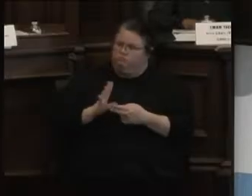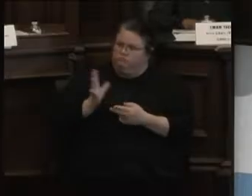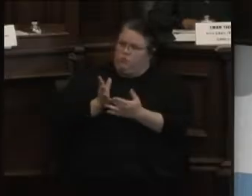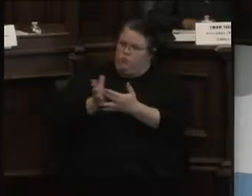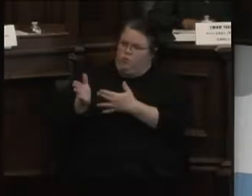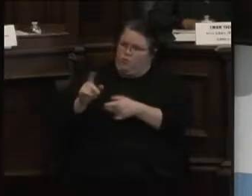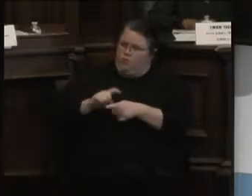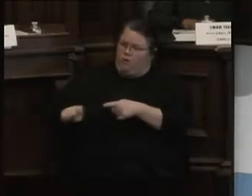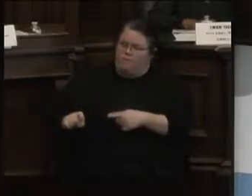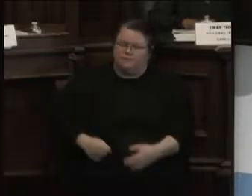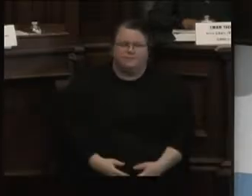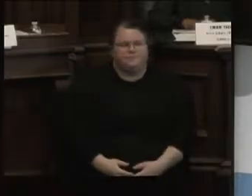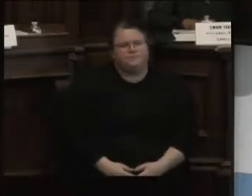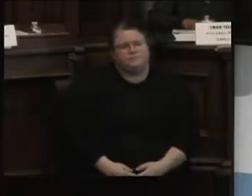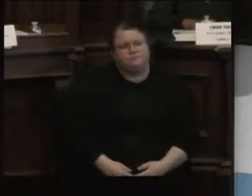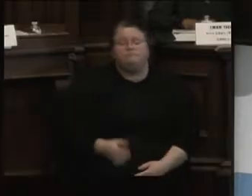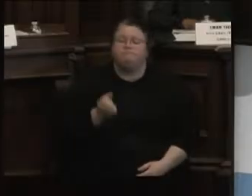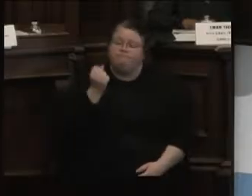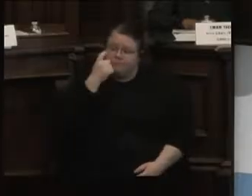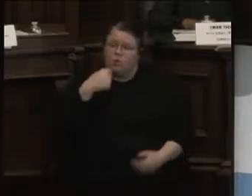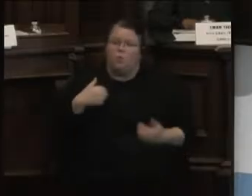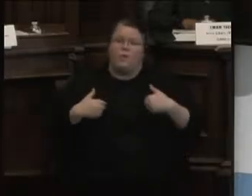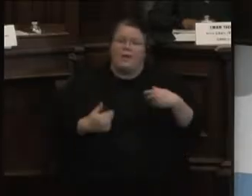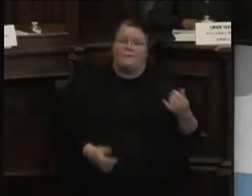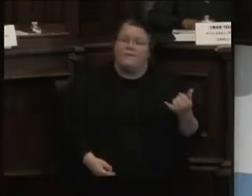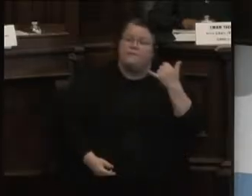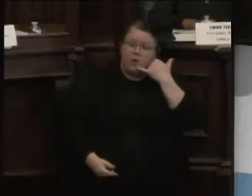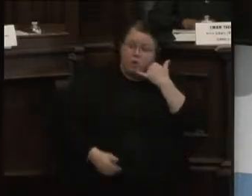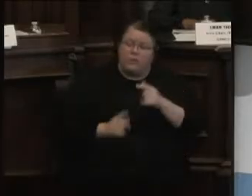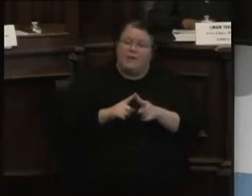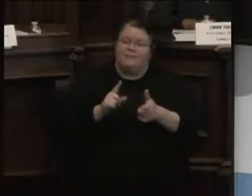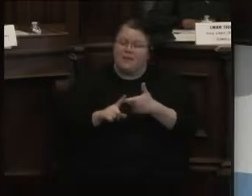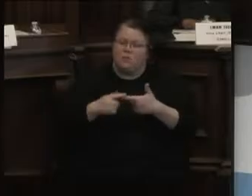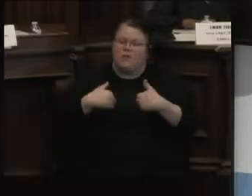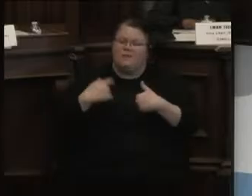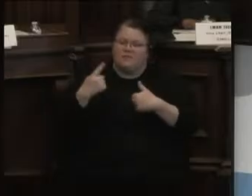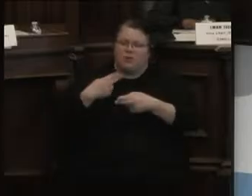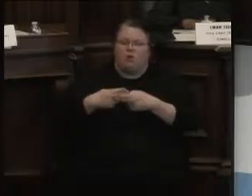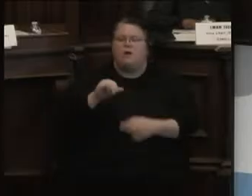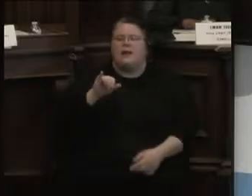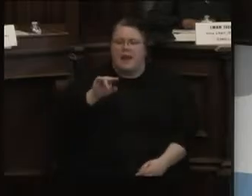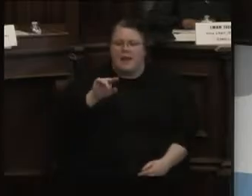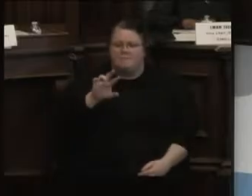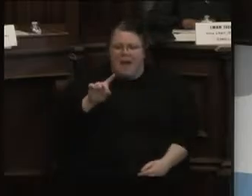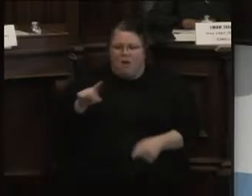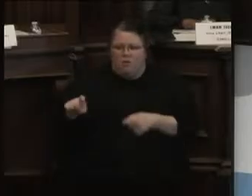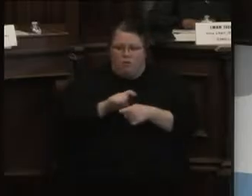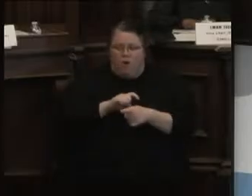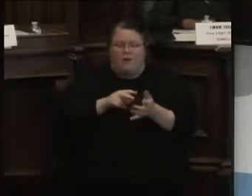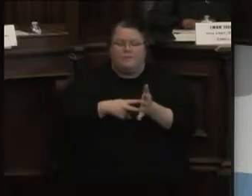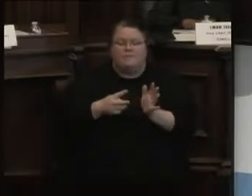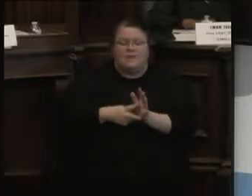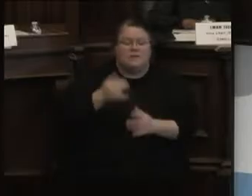yourself. You make sure you go through the call. So we have